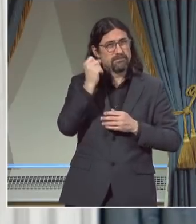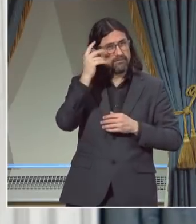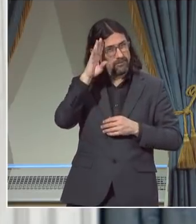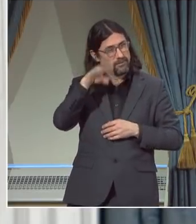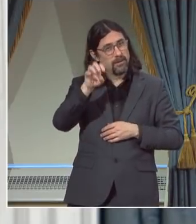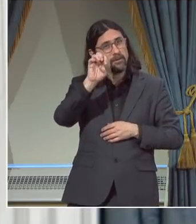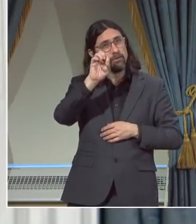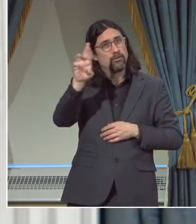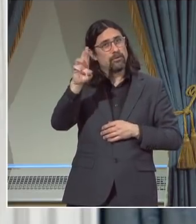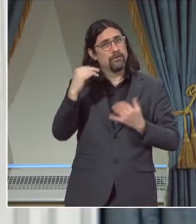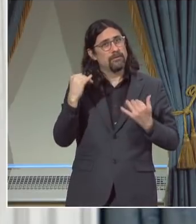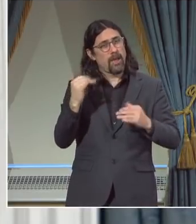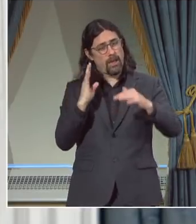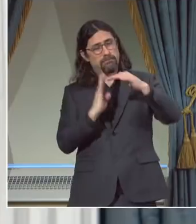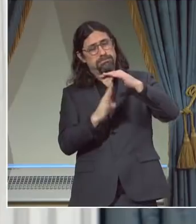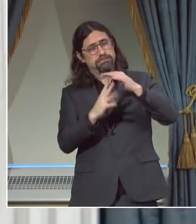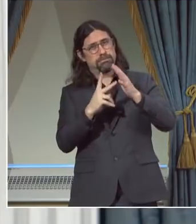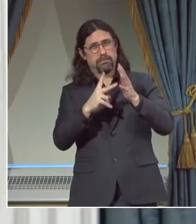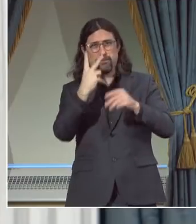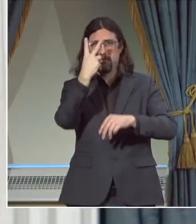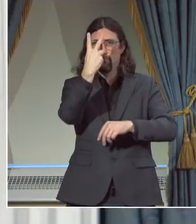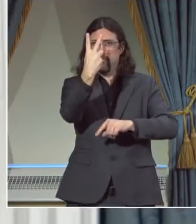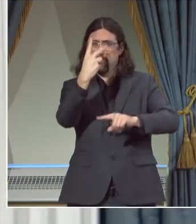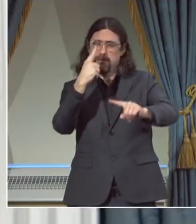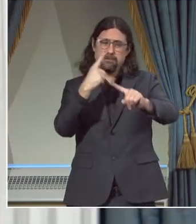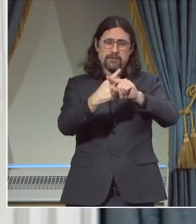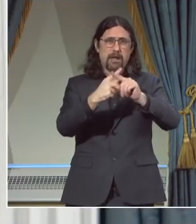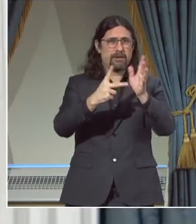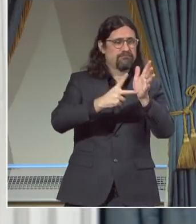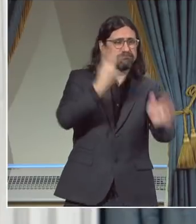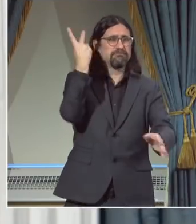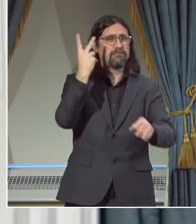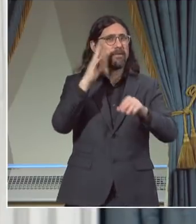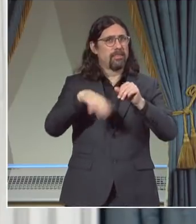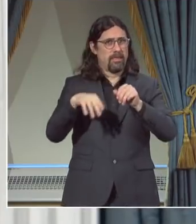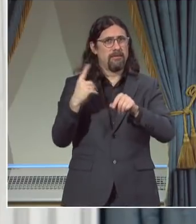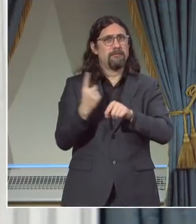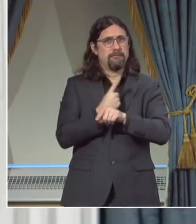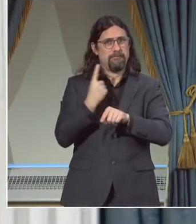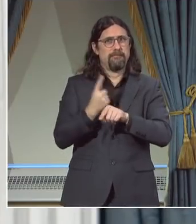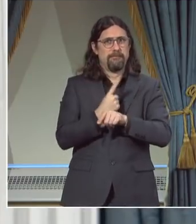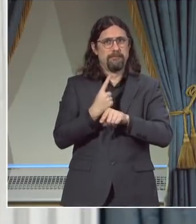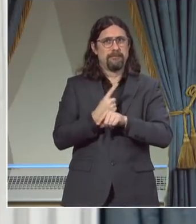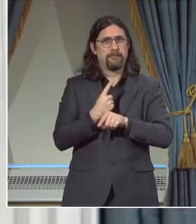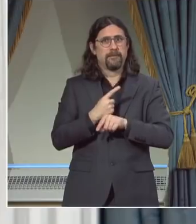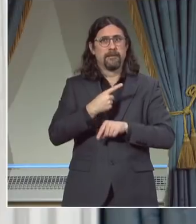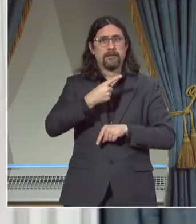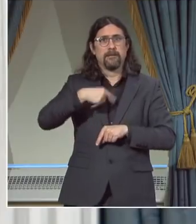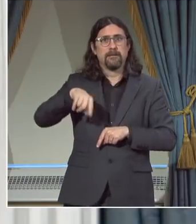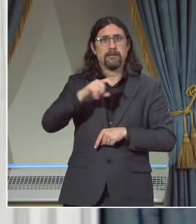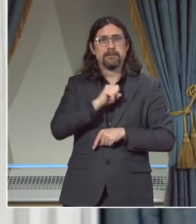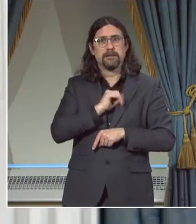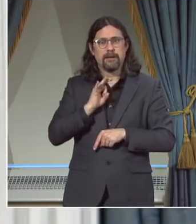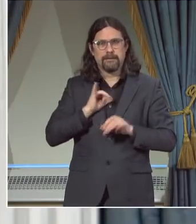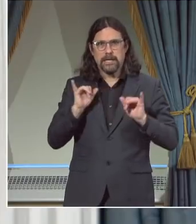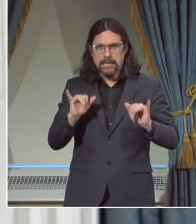OUR INTENSIVE CEAR UTSNI ARE THREE TIMES AS